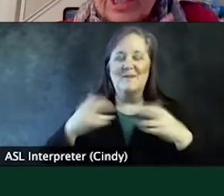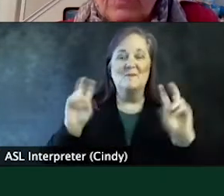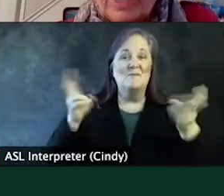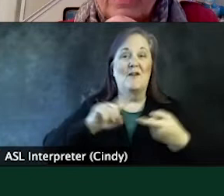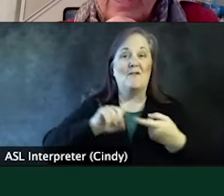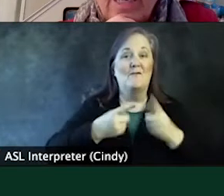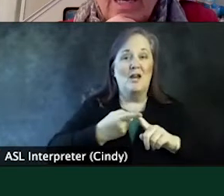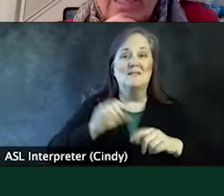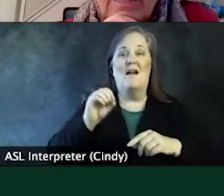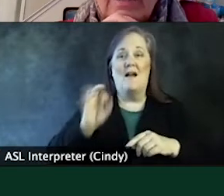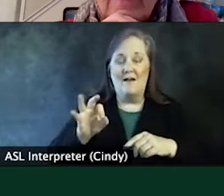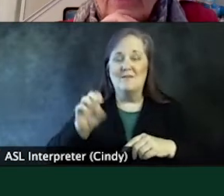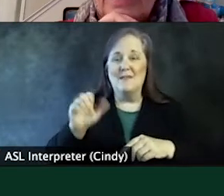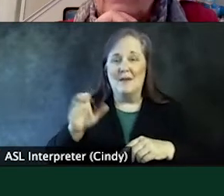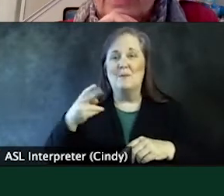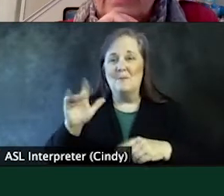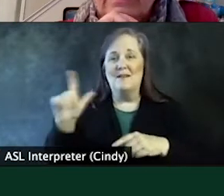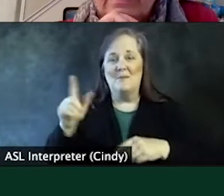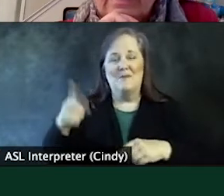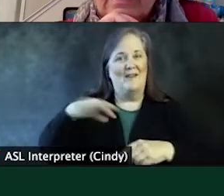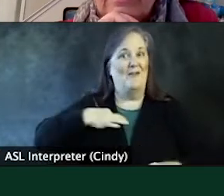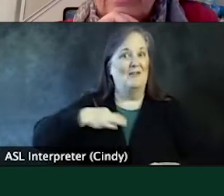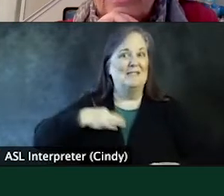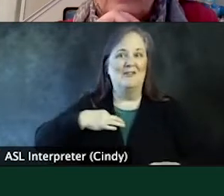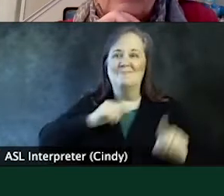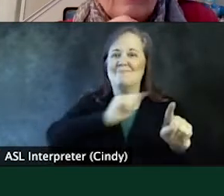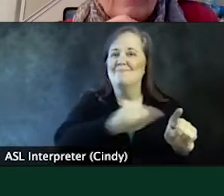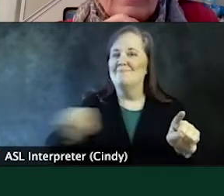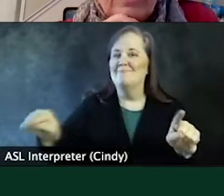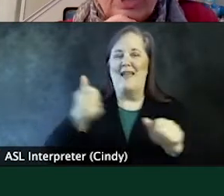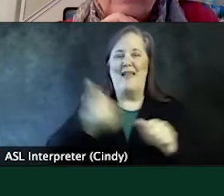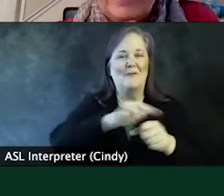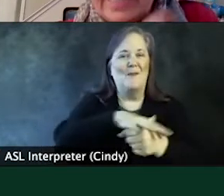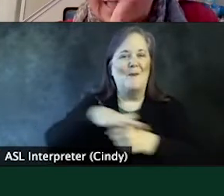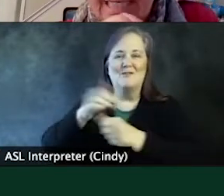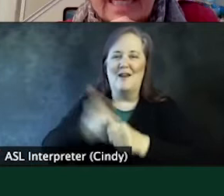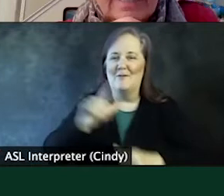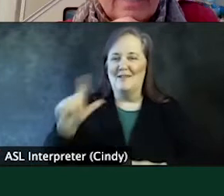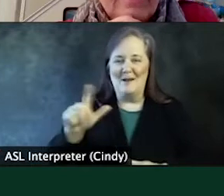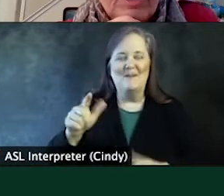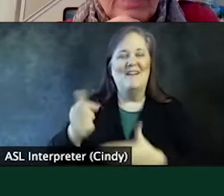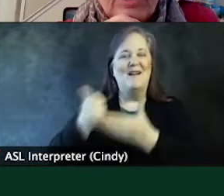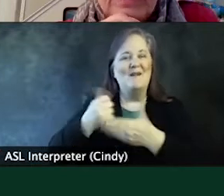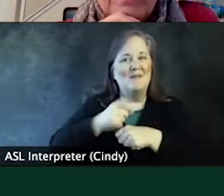and one that we're getting ready to deal with thanks to COVID-19. It's got some challenges.